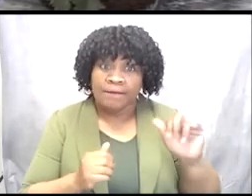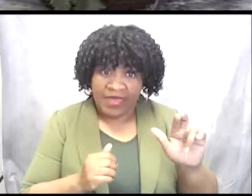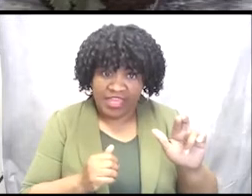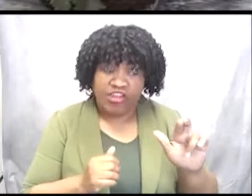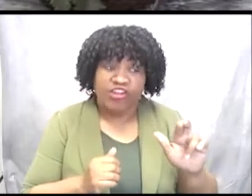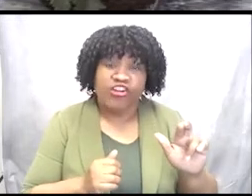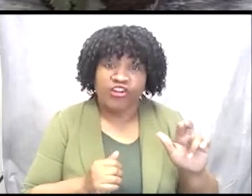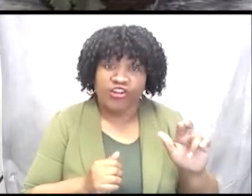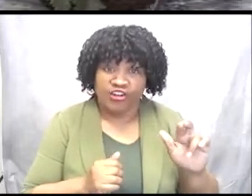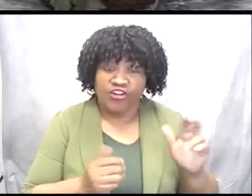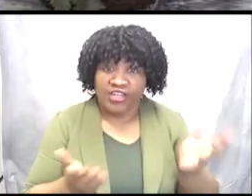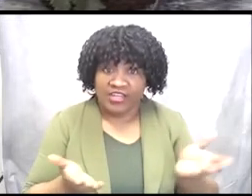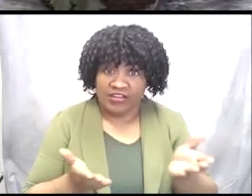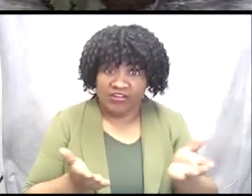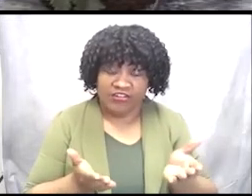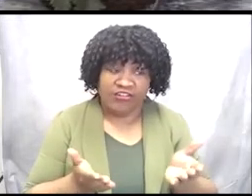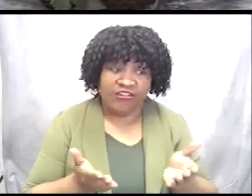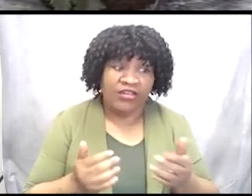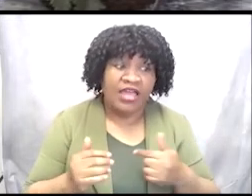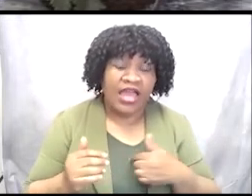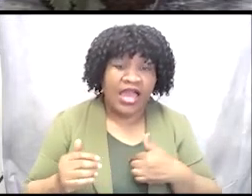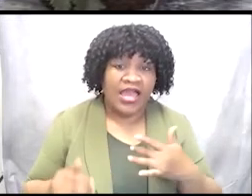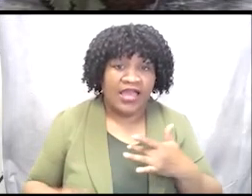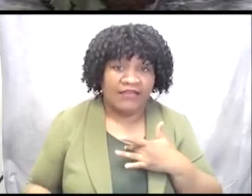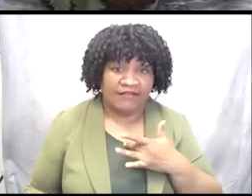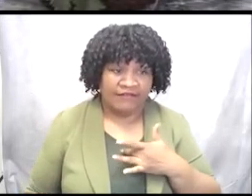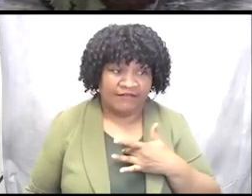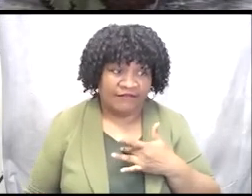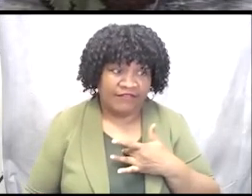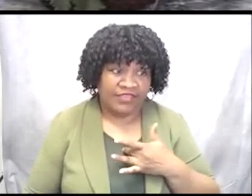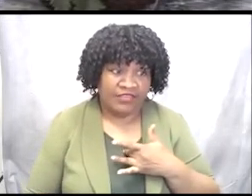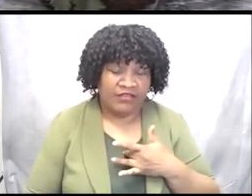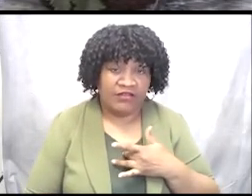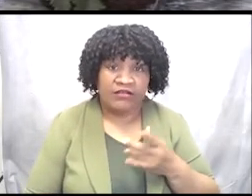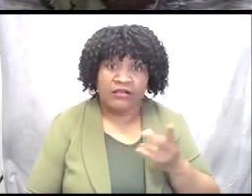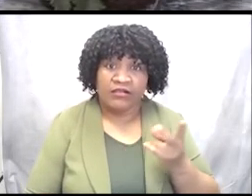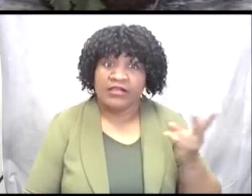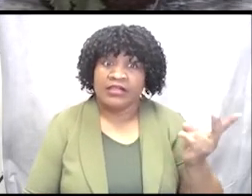I would say that they have been as a team, more responsive